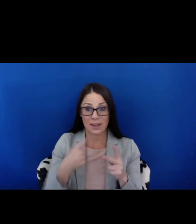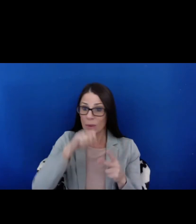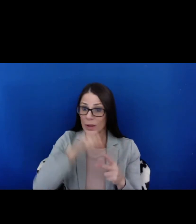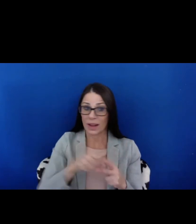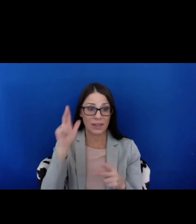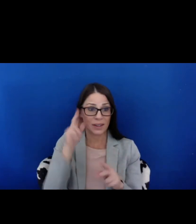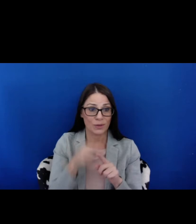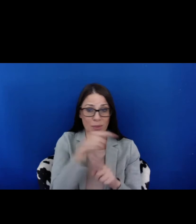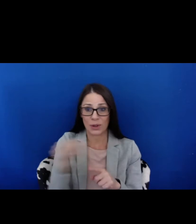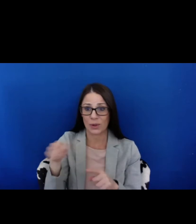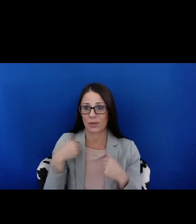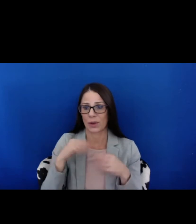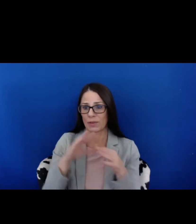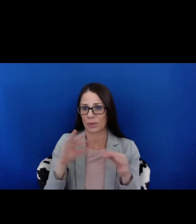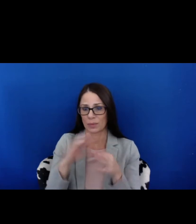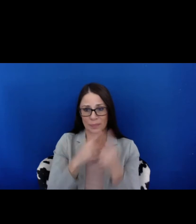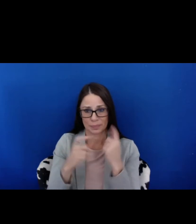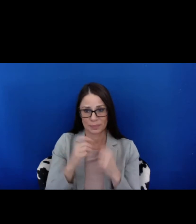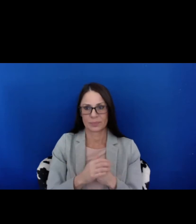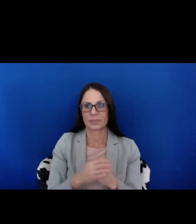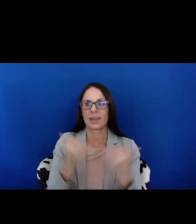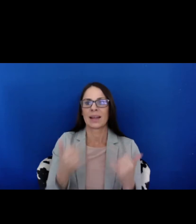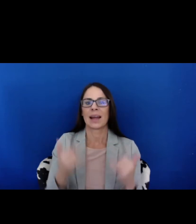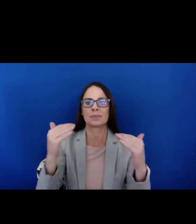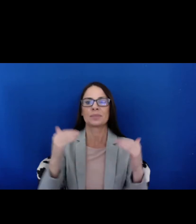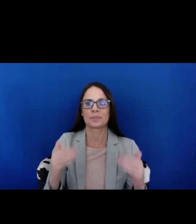concerns, etc. 15:49:43 I'm now going to move us to our next